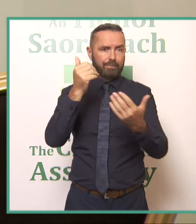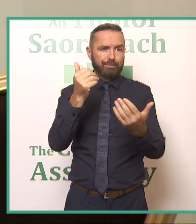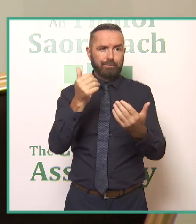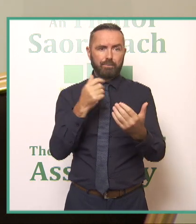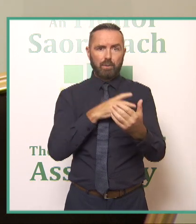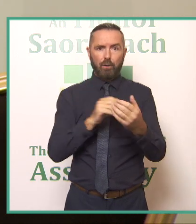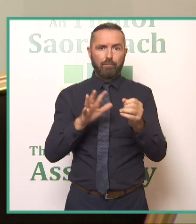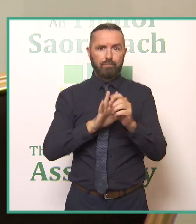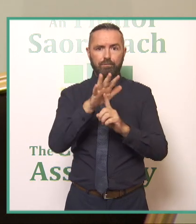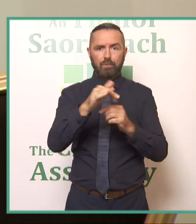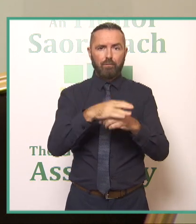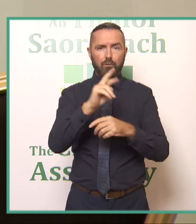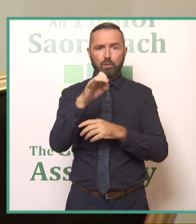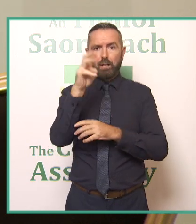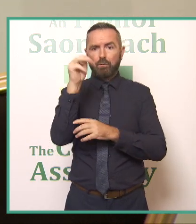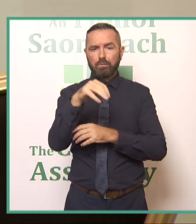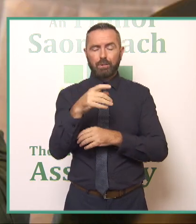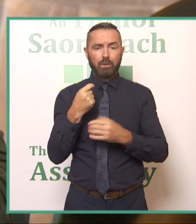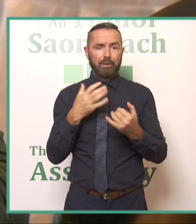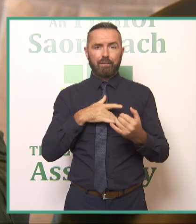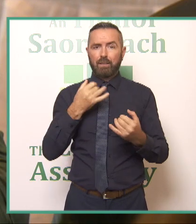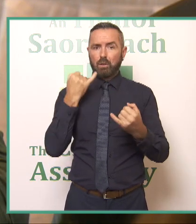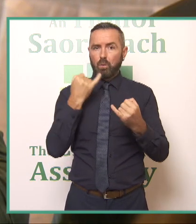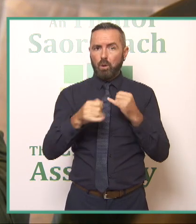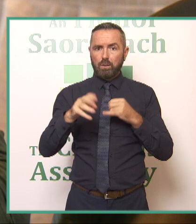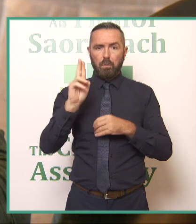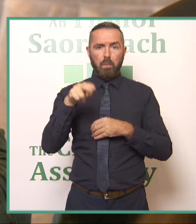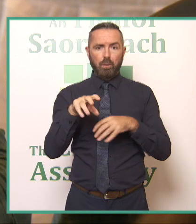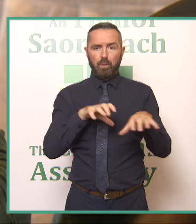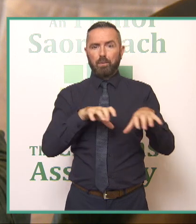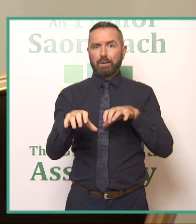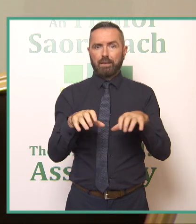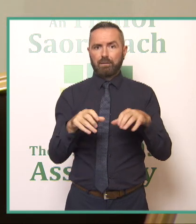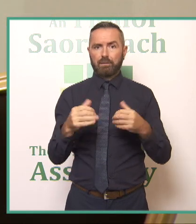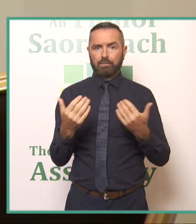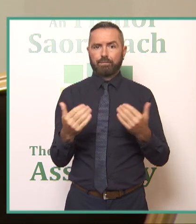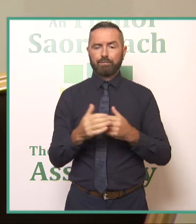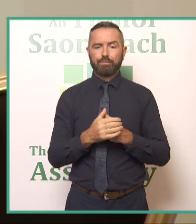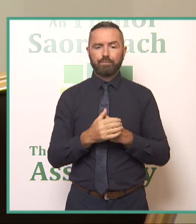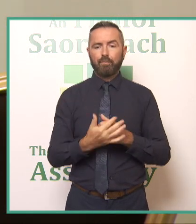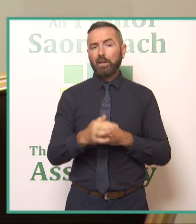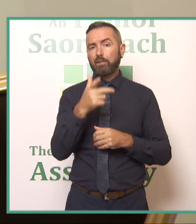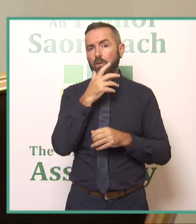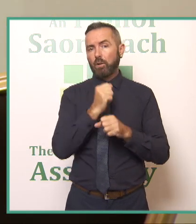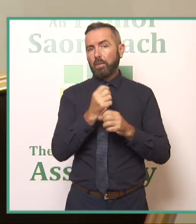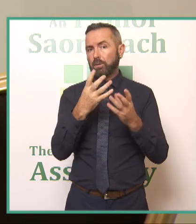country as regards biodiversity and our and nature and if we're talking about Solutions there's one